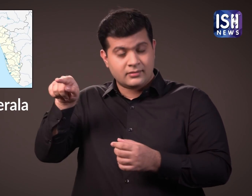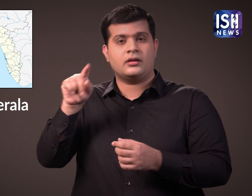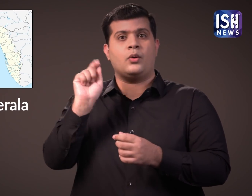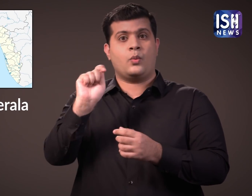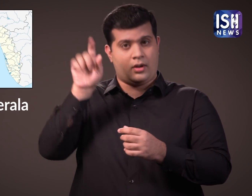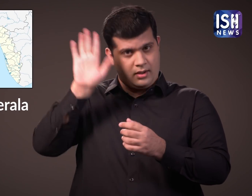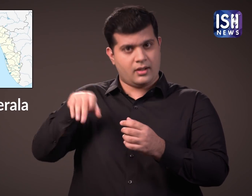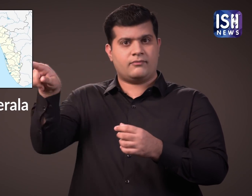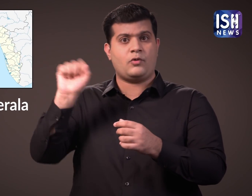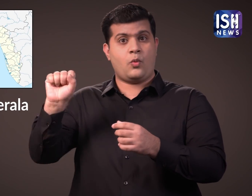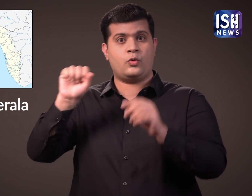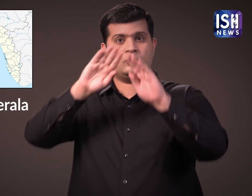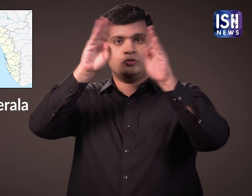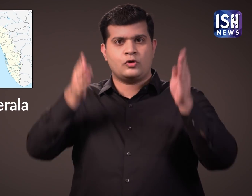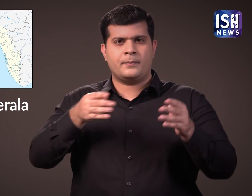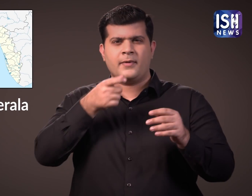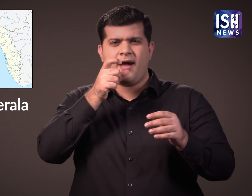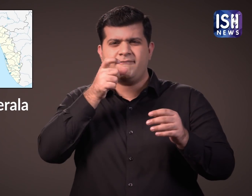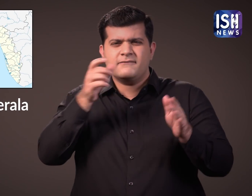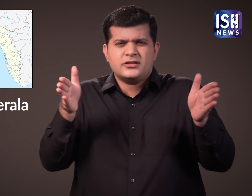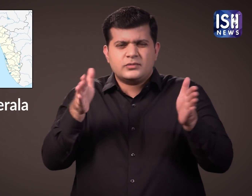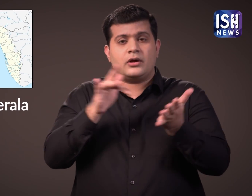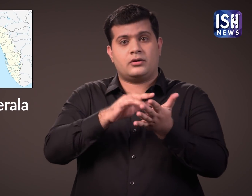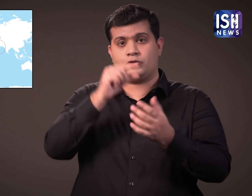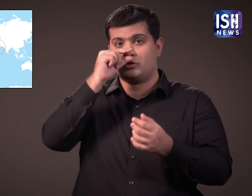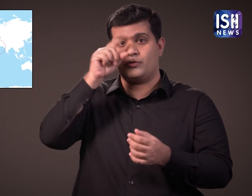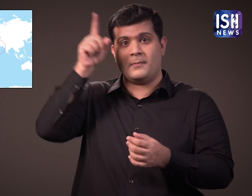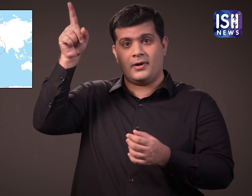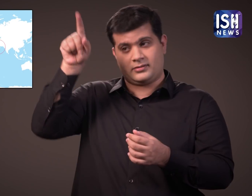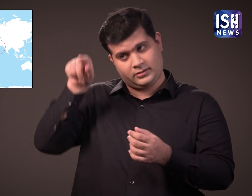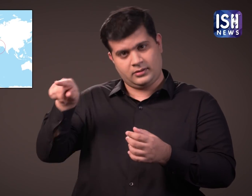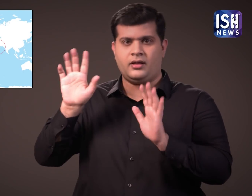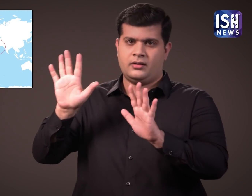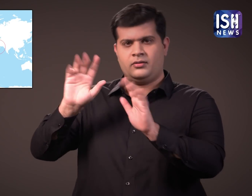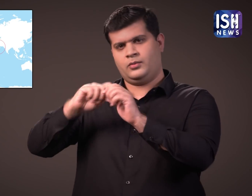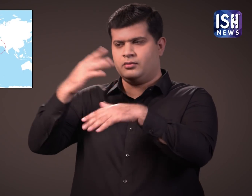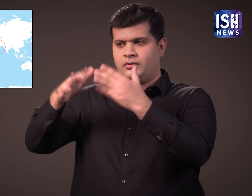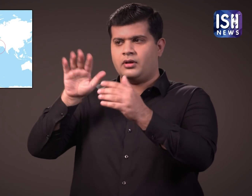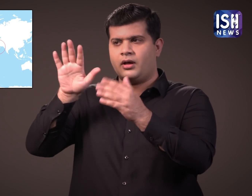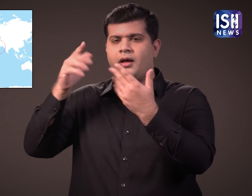Karim had a small cafeteria in Dubai which was doing well.